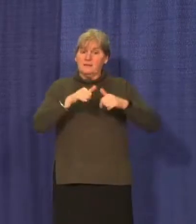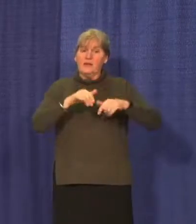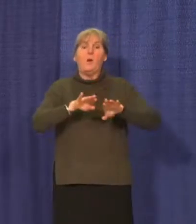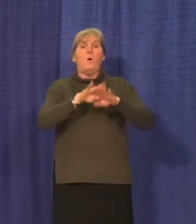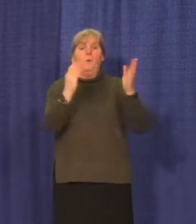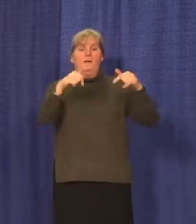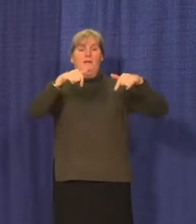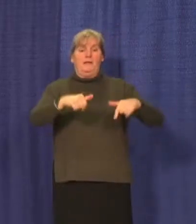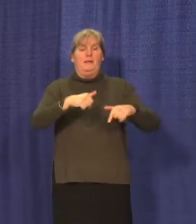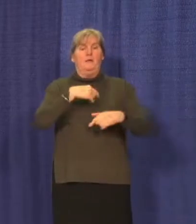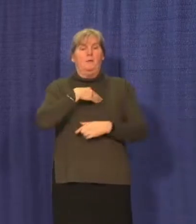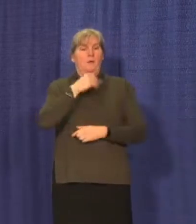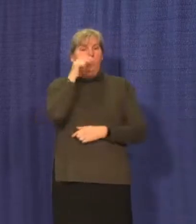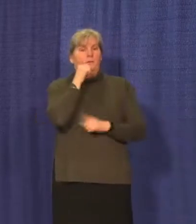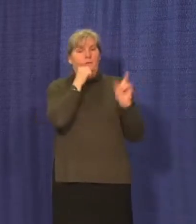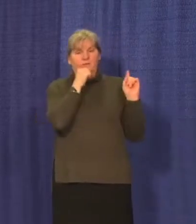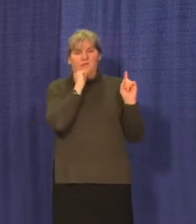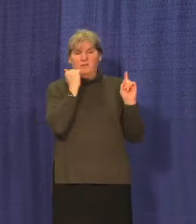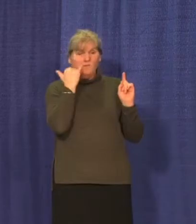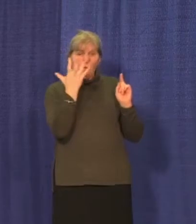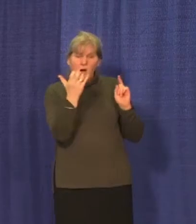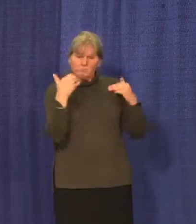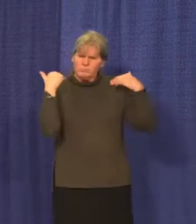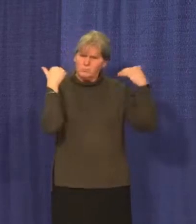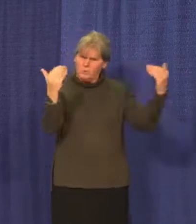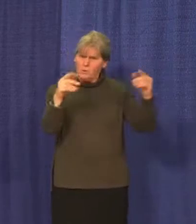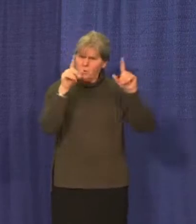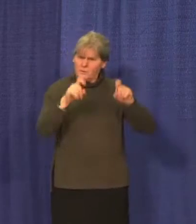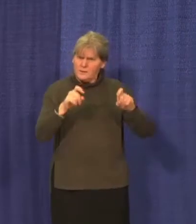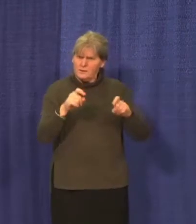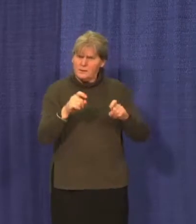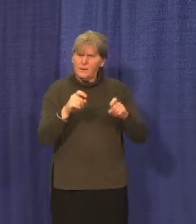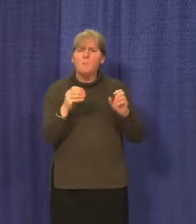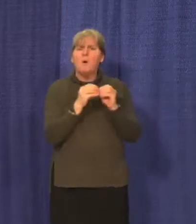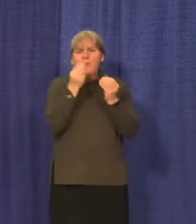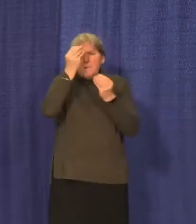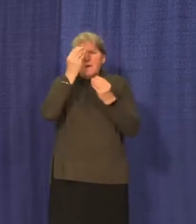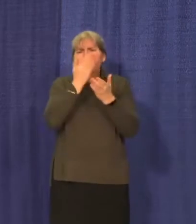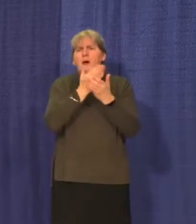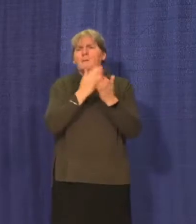administer tests for everyone who needs it. You can find out more details